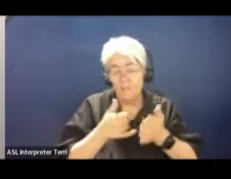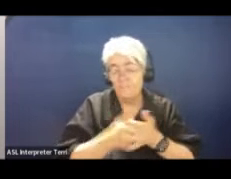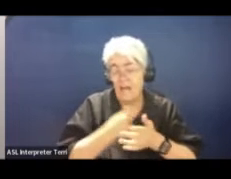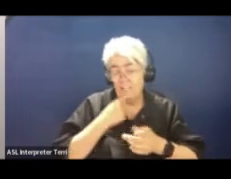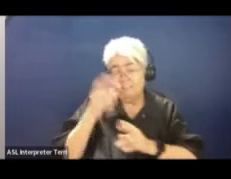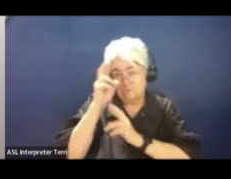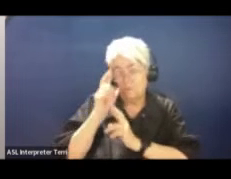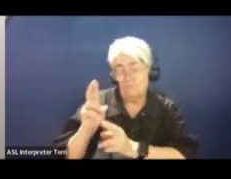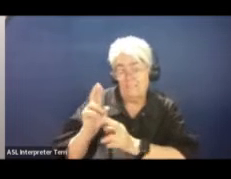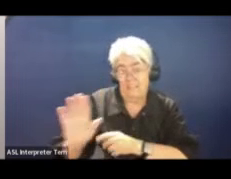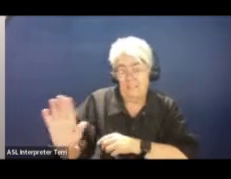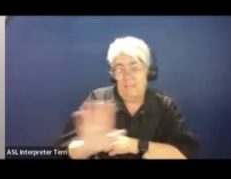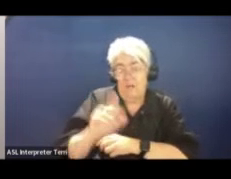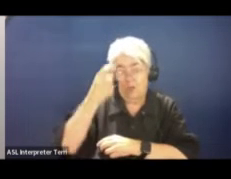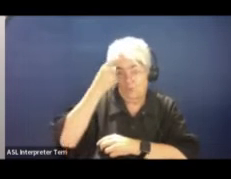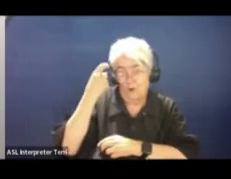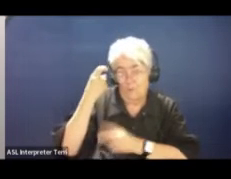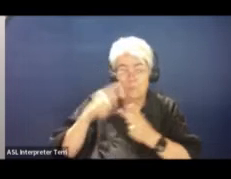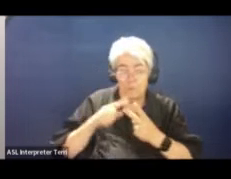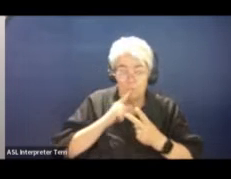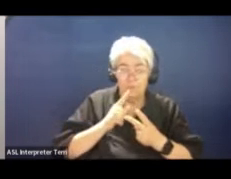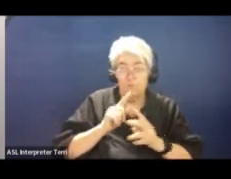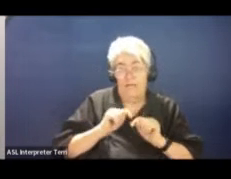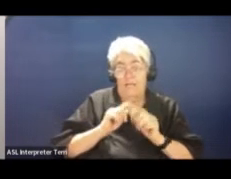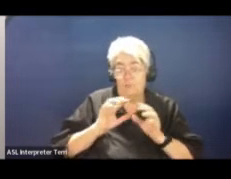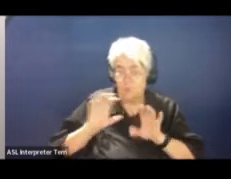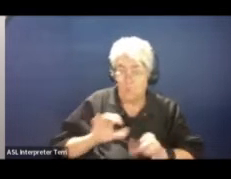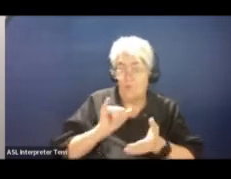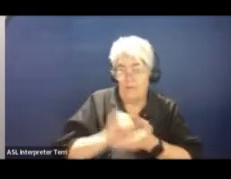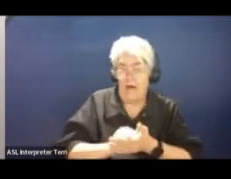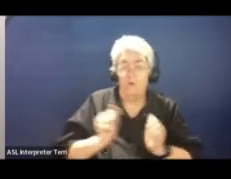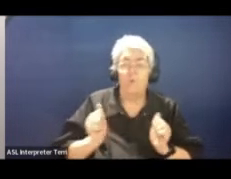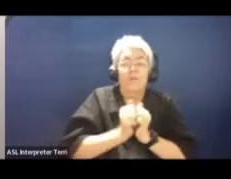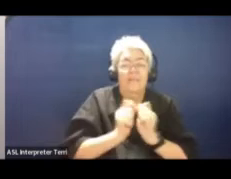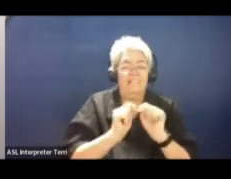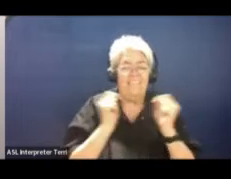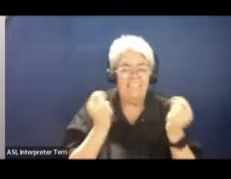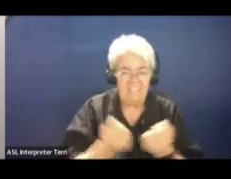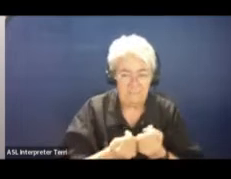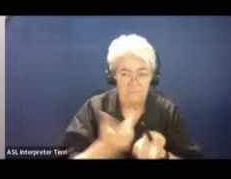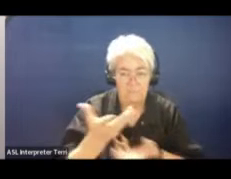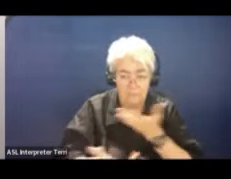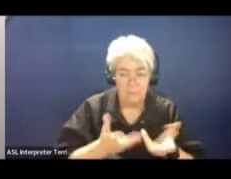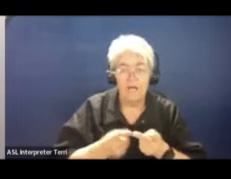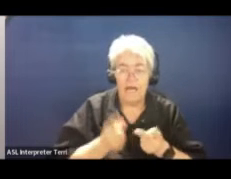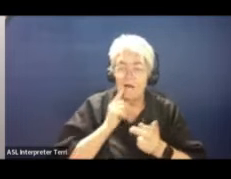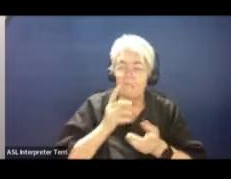continue that to engage in a teamwork style, with survivors to build out their referral sources and the resource